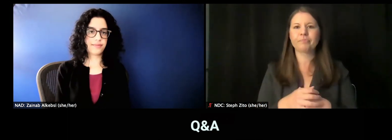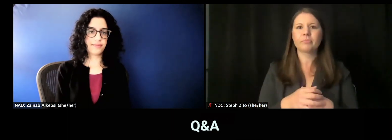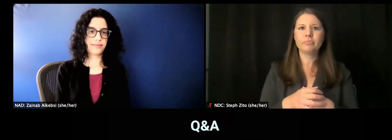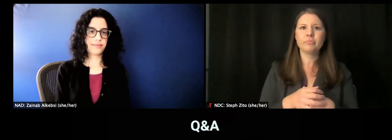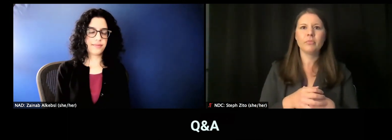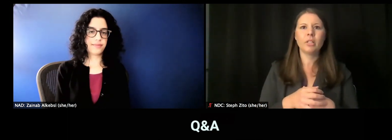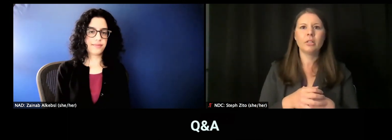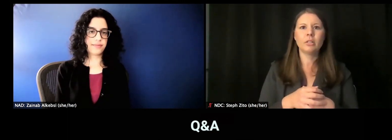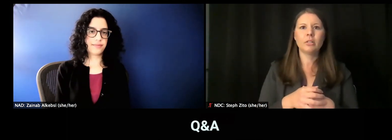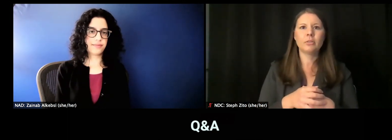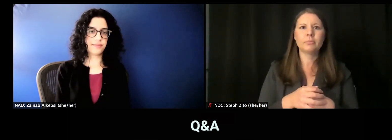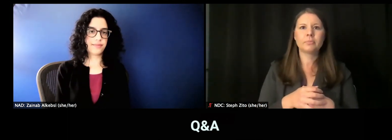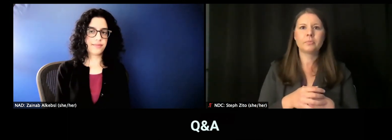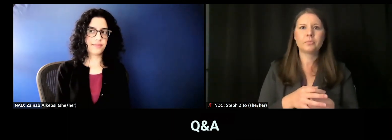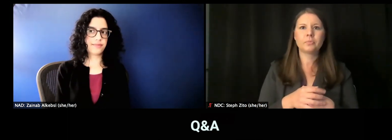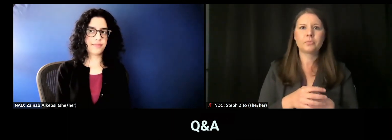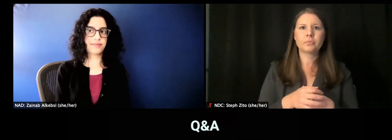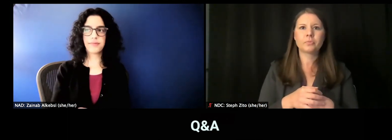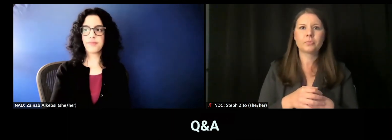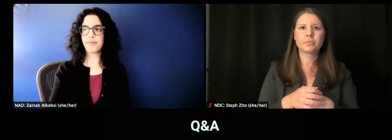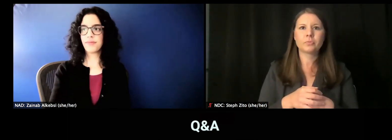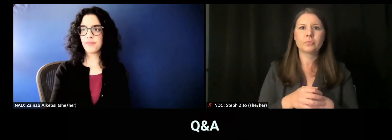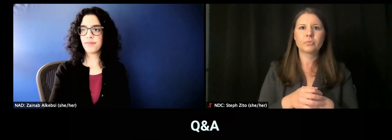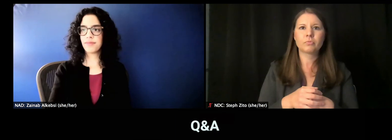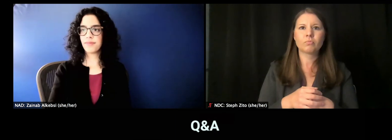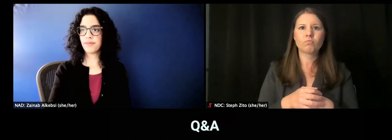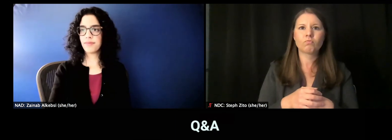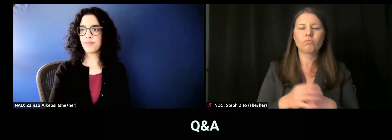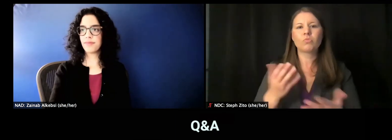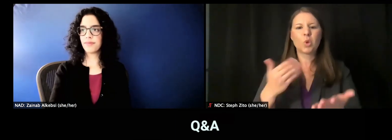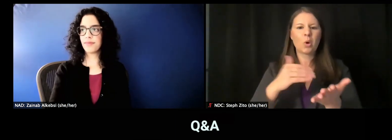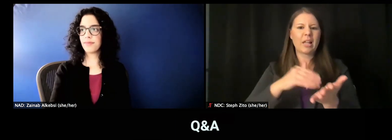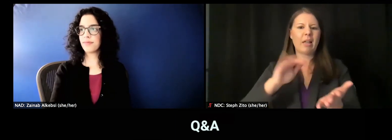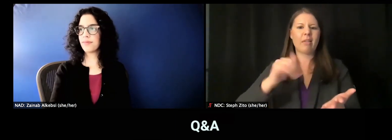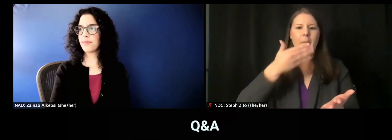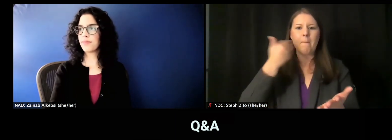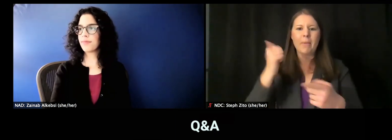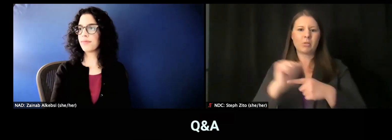you can have a registration form where that information is captured so you could provide those services.